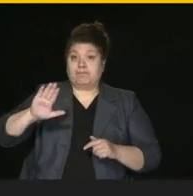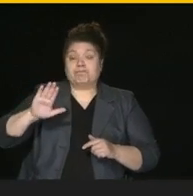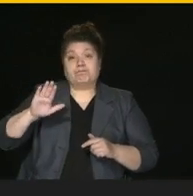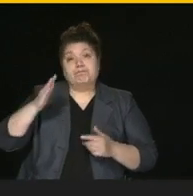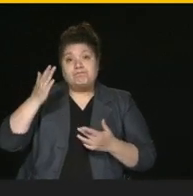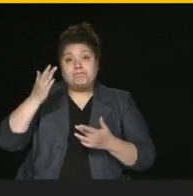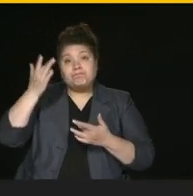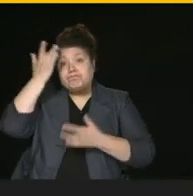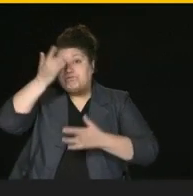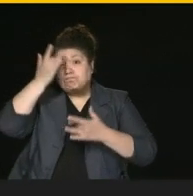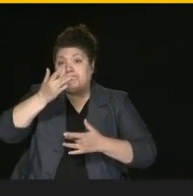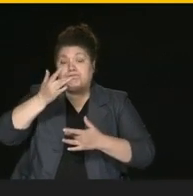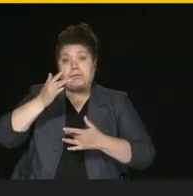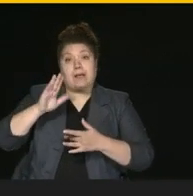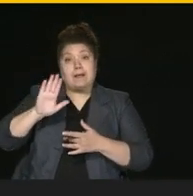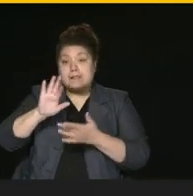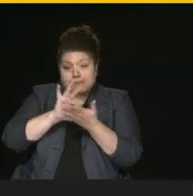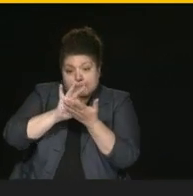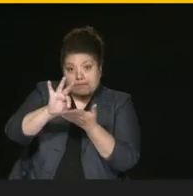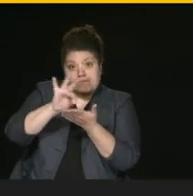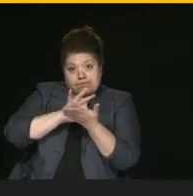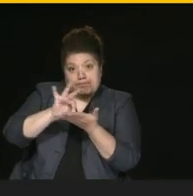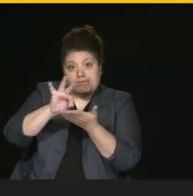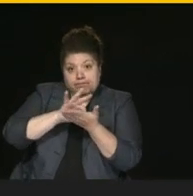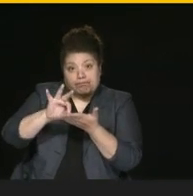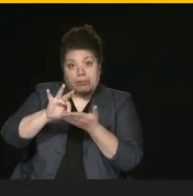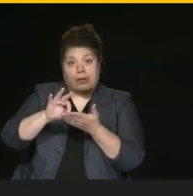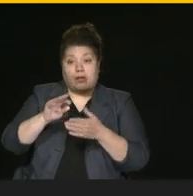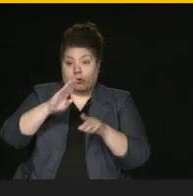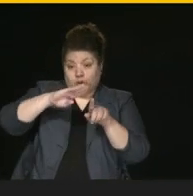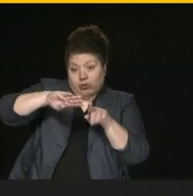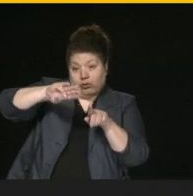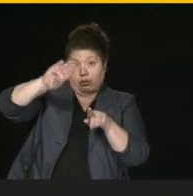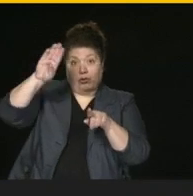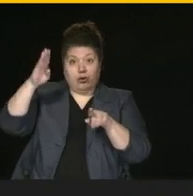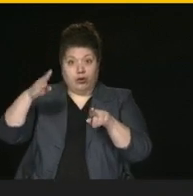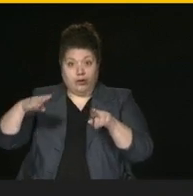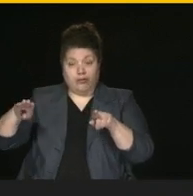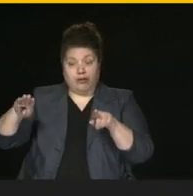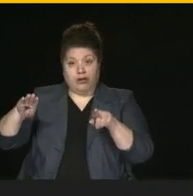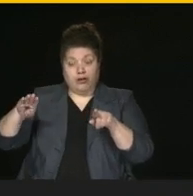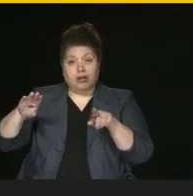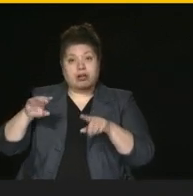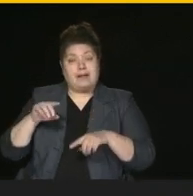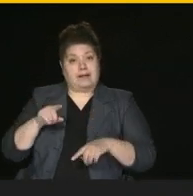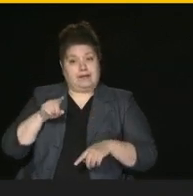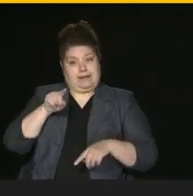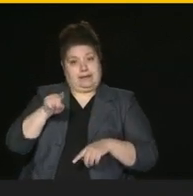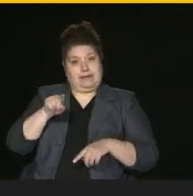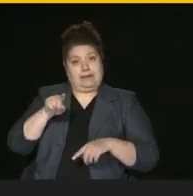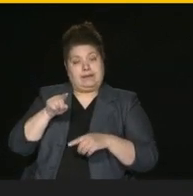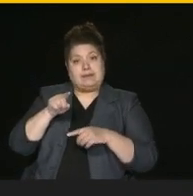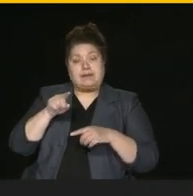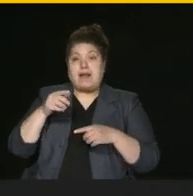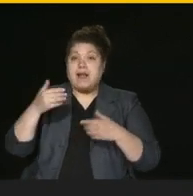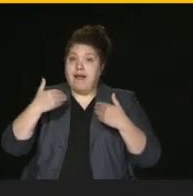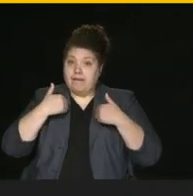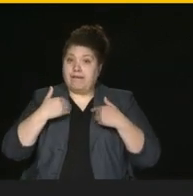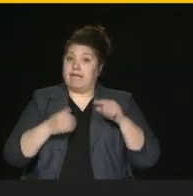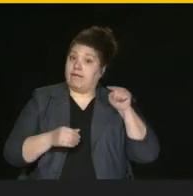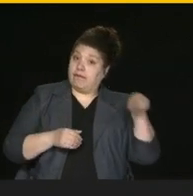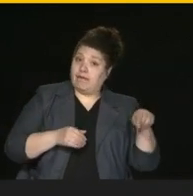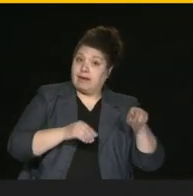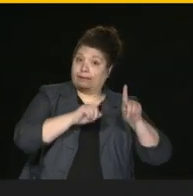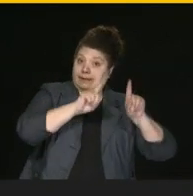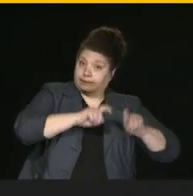WE KNOW WITH EPIDEMIOLOGICAL